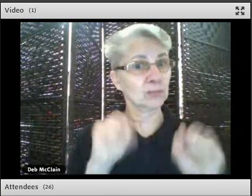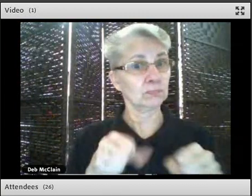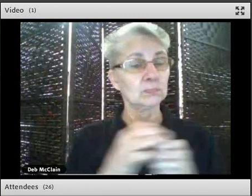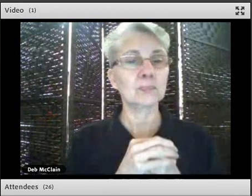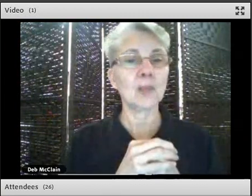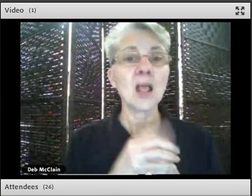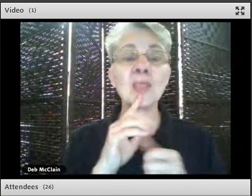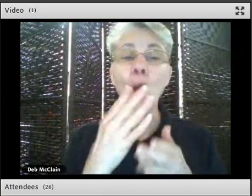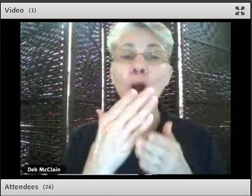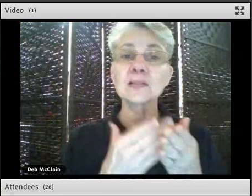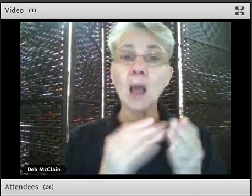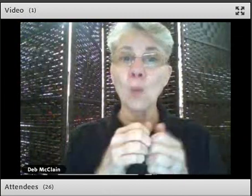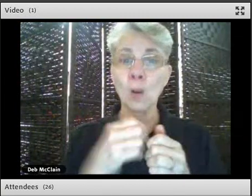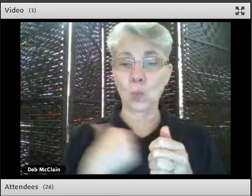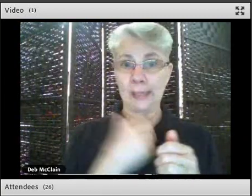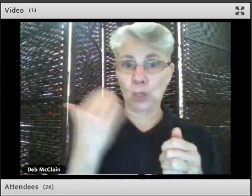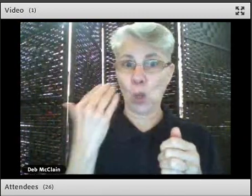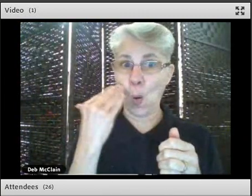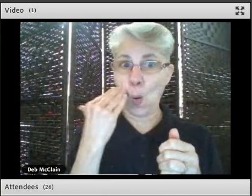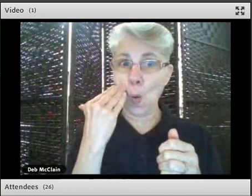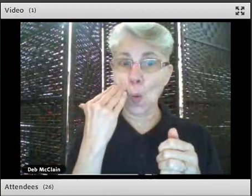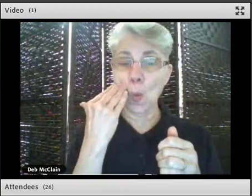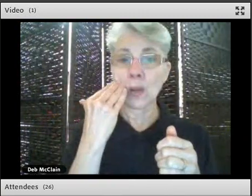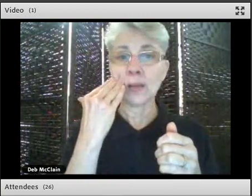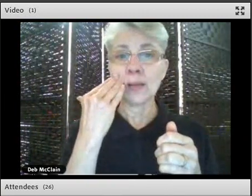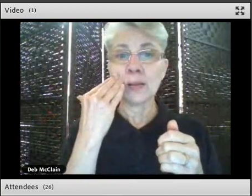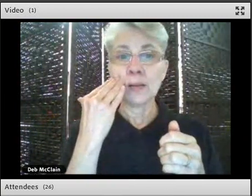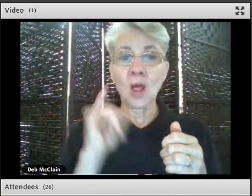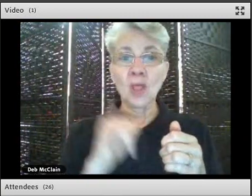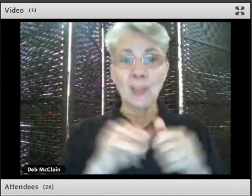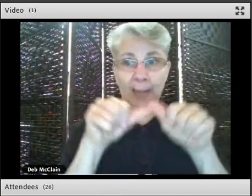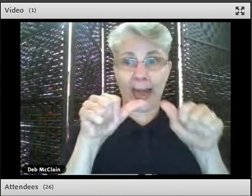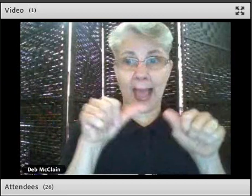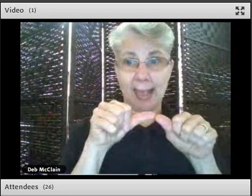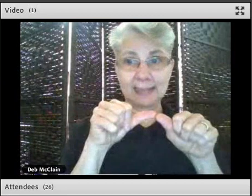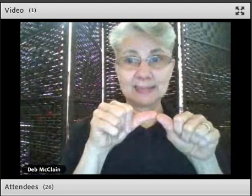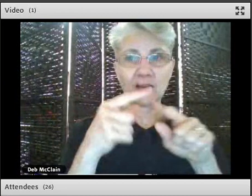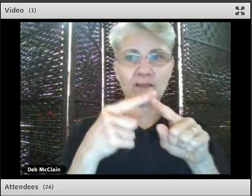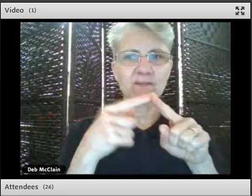just from having seen it so often.